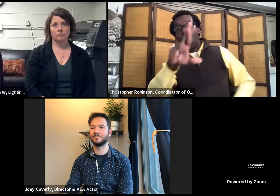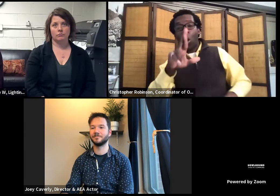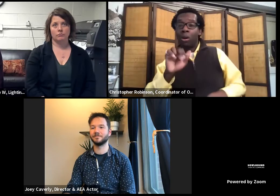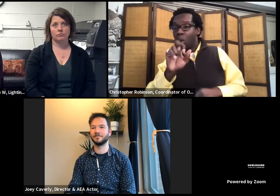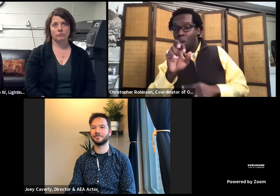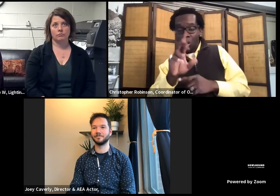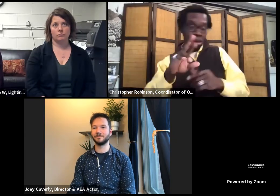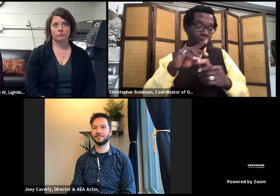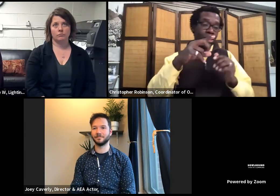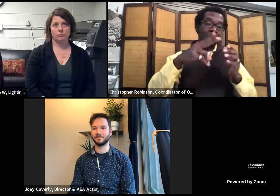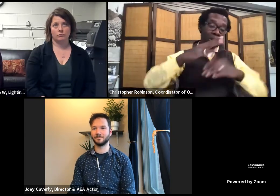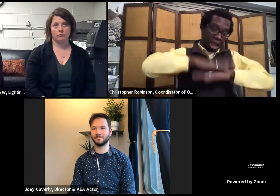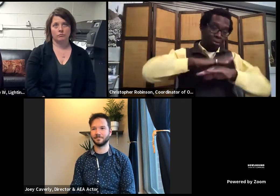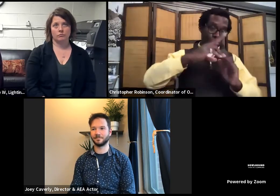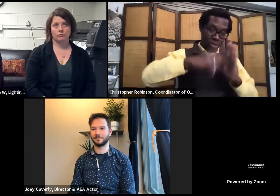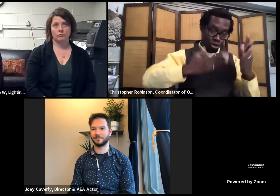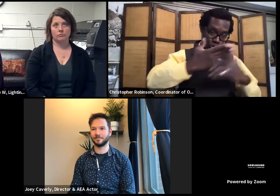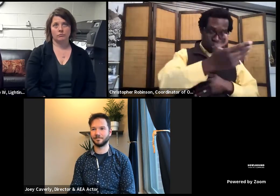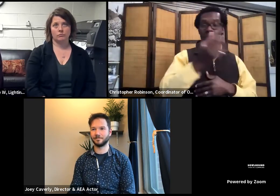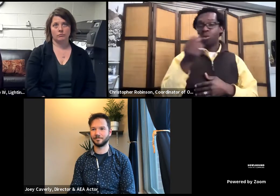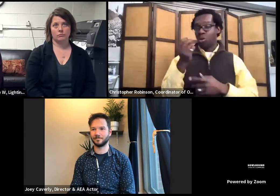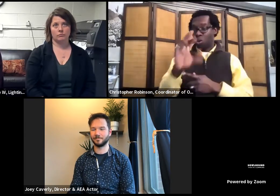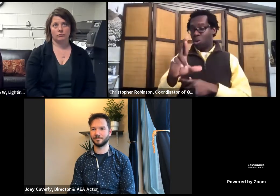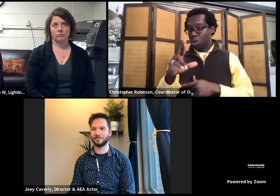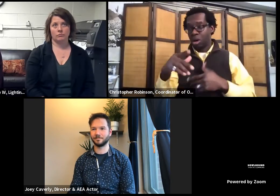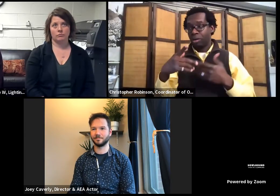Any thoughts you have, you know, table reads,